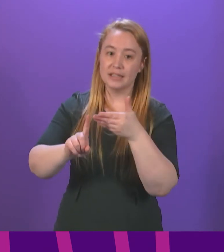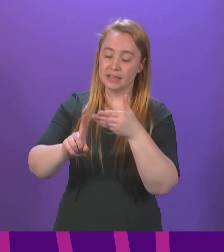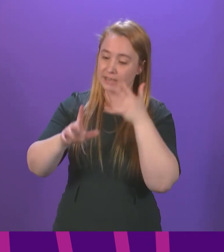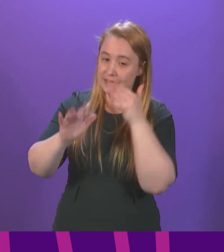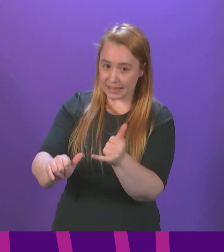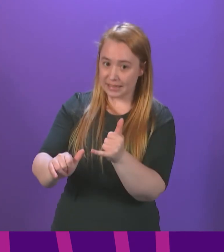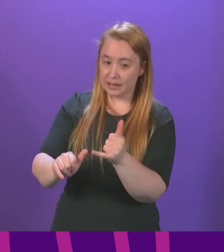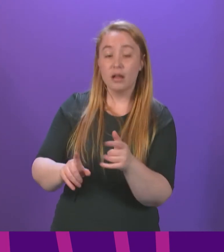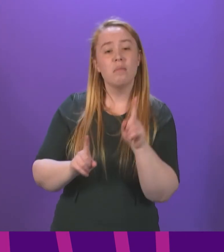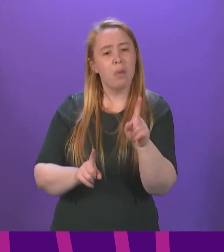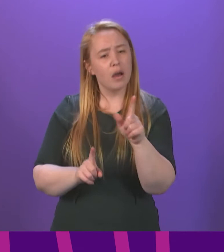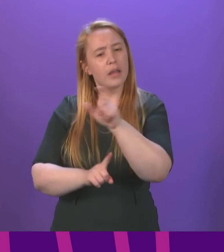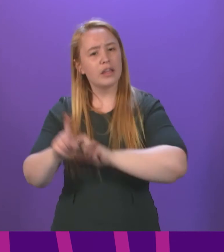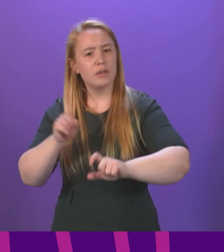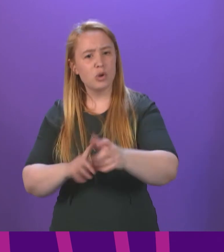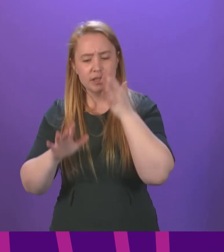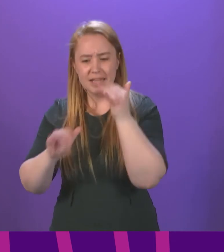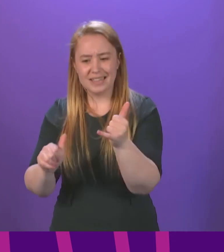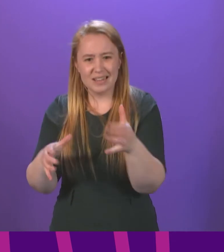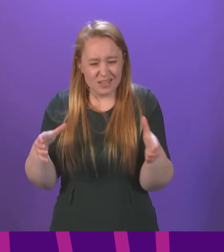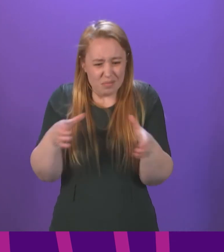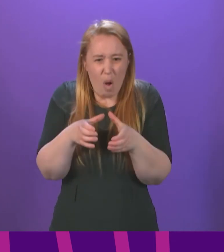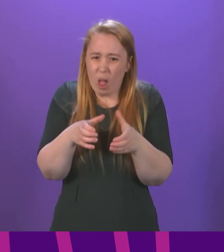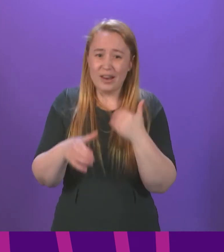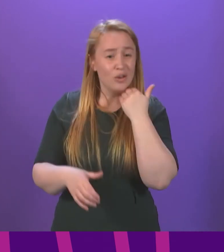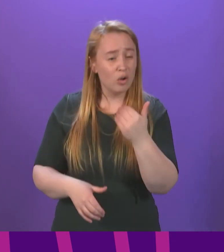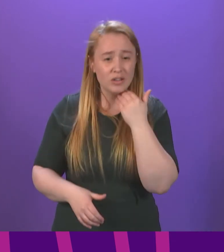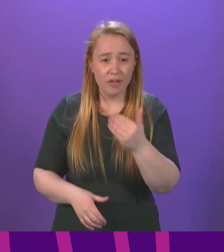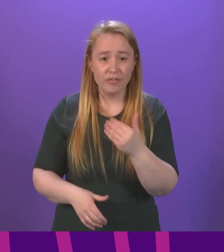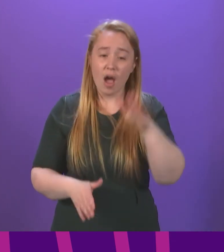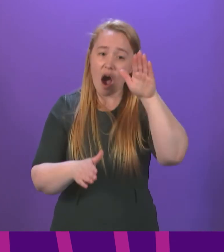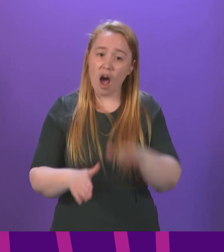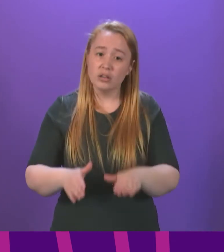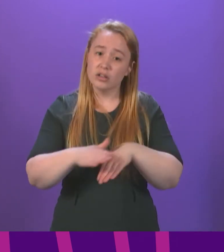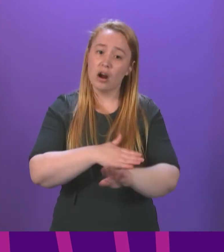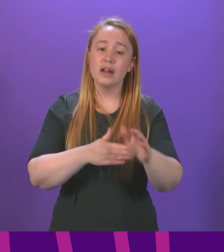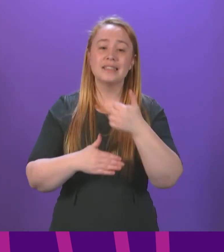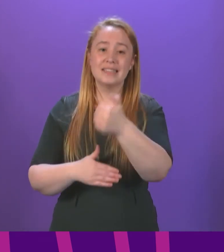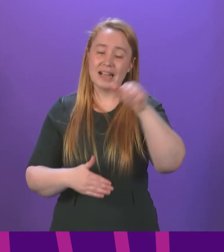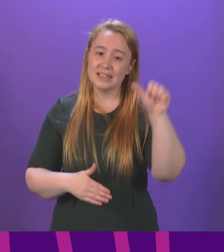community testing is still too small in scale. Last week, fewer than 6,000 asymptomatic tests